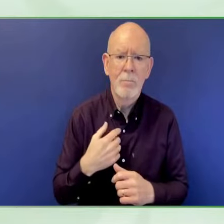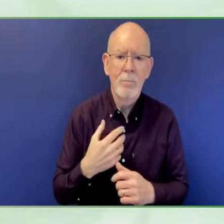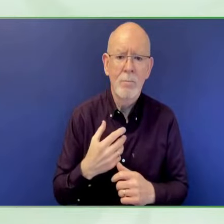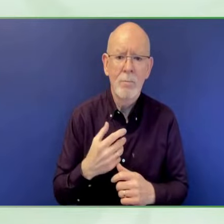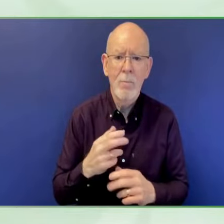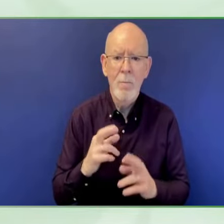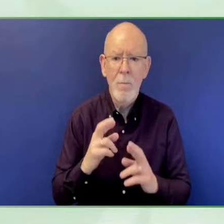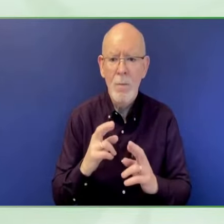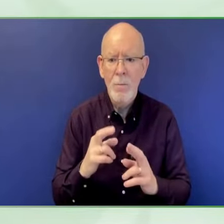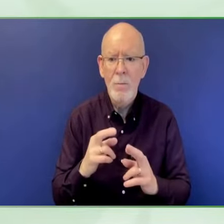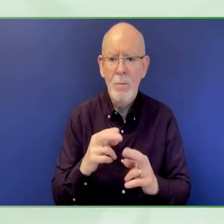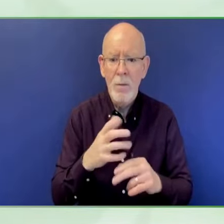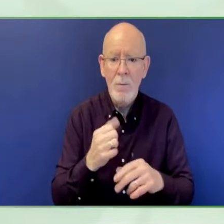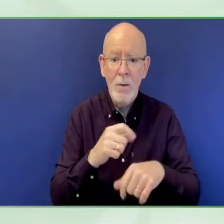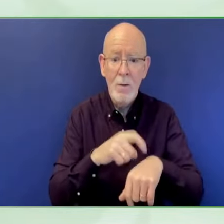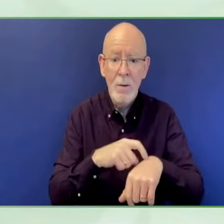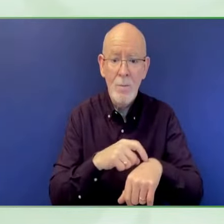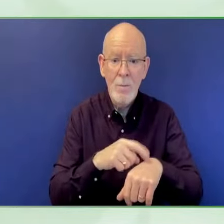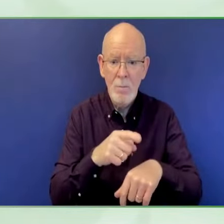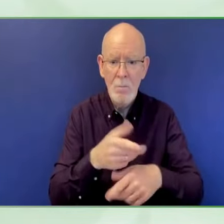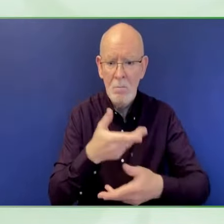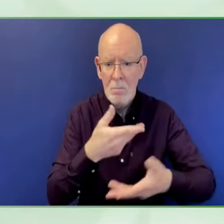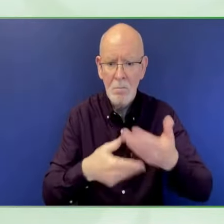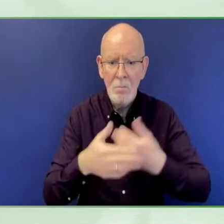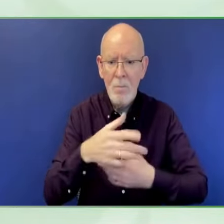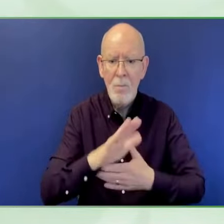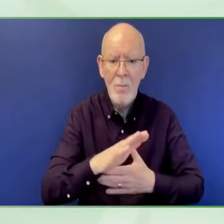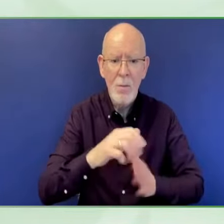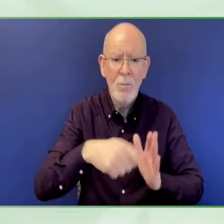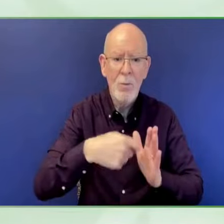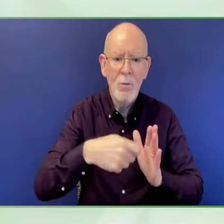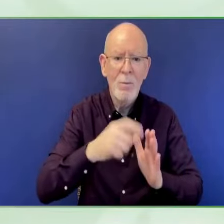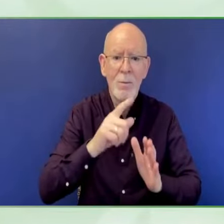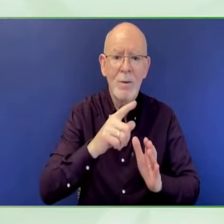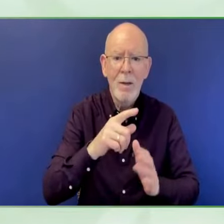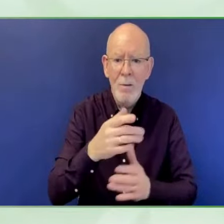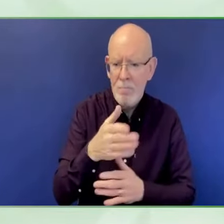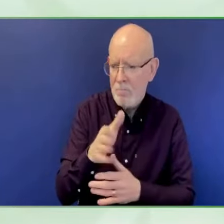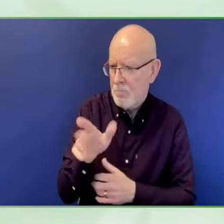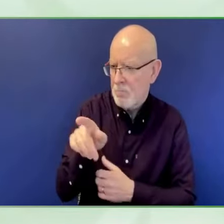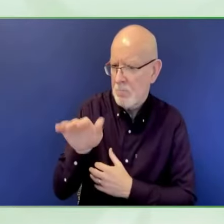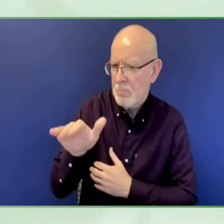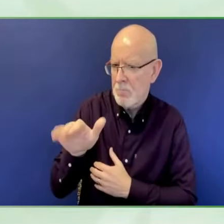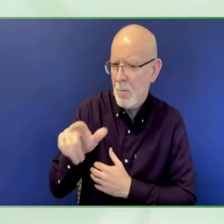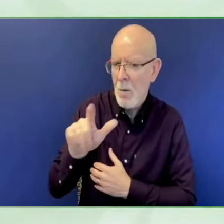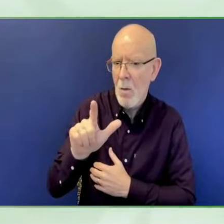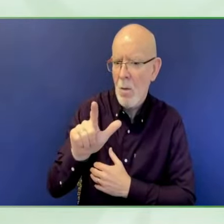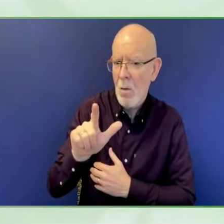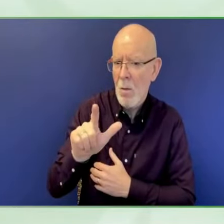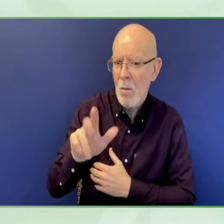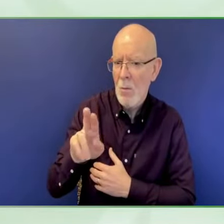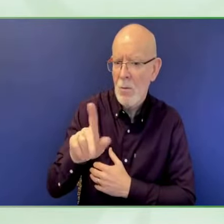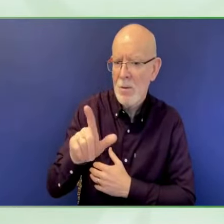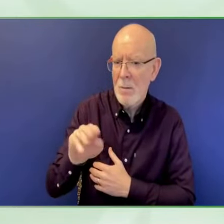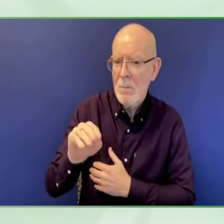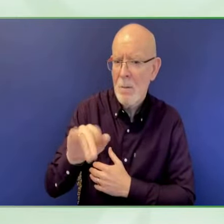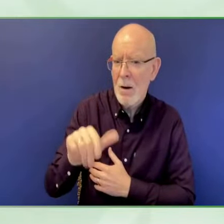deinstitutionalisation in different ways and in different forms. What are the key characteristics of successful